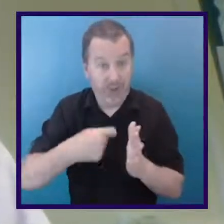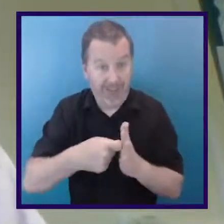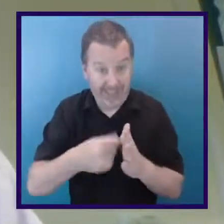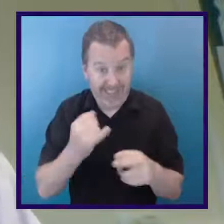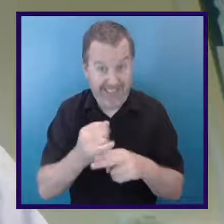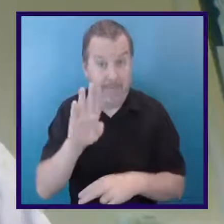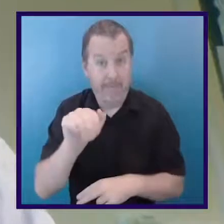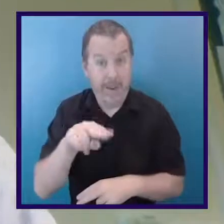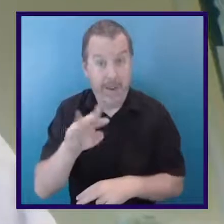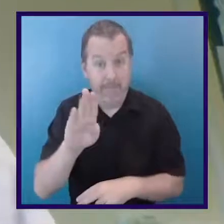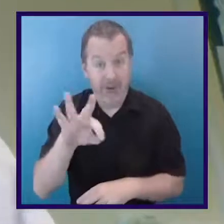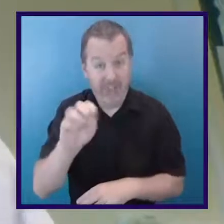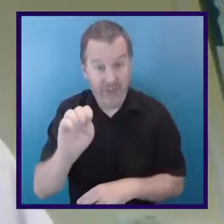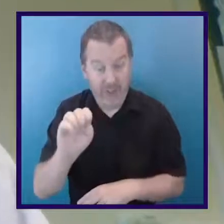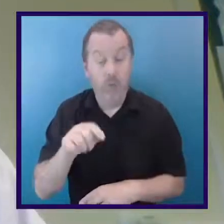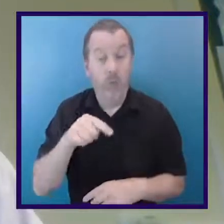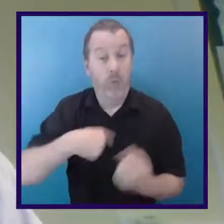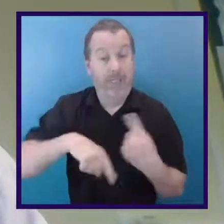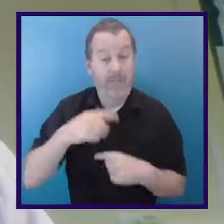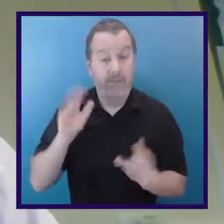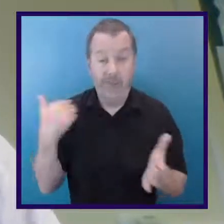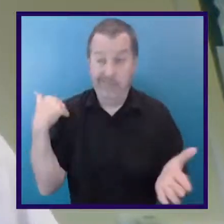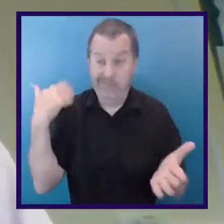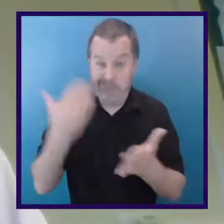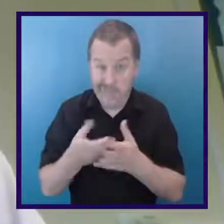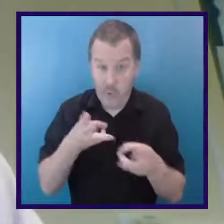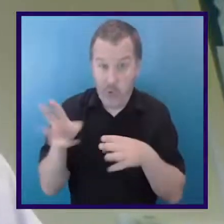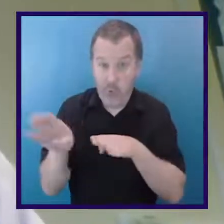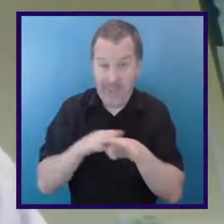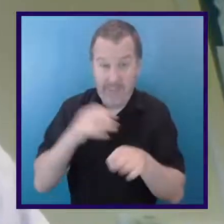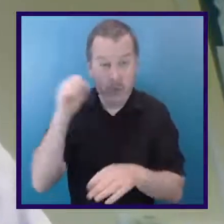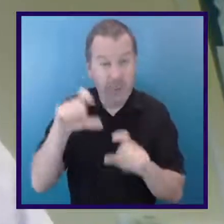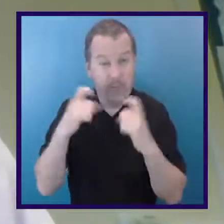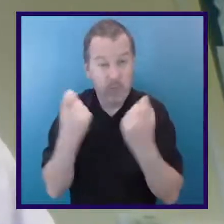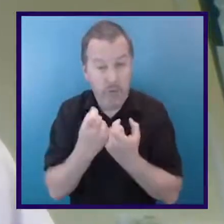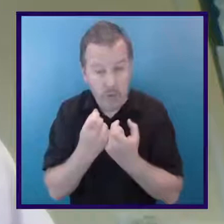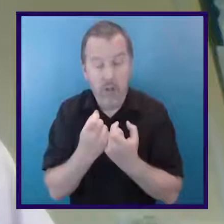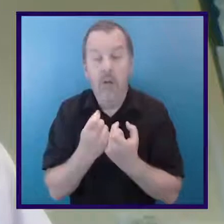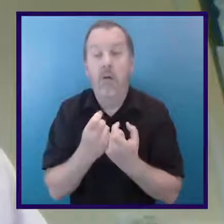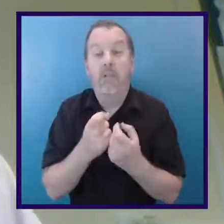What we have been able to do is actually work with British Council on initiatives such as Erasmus+.